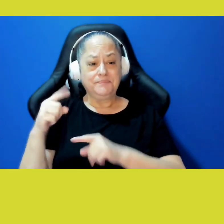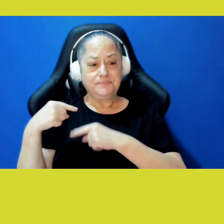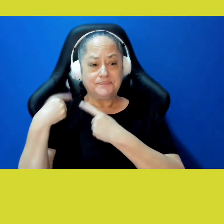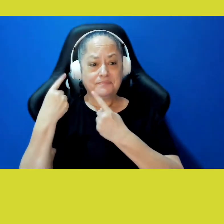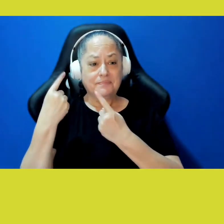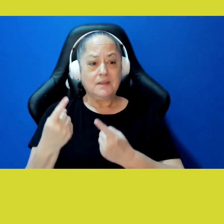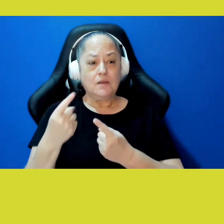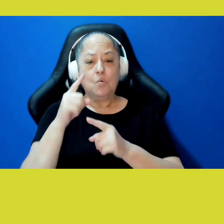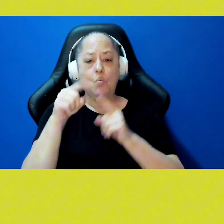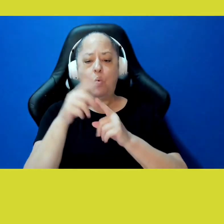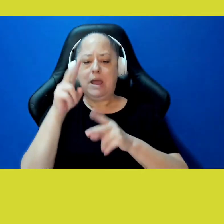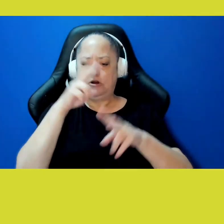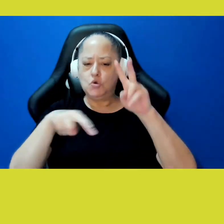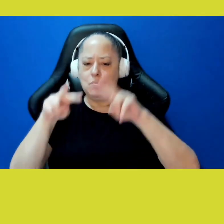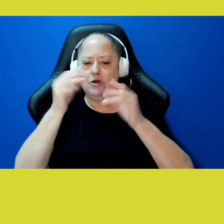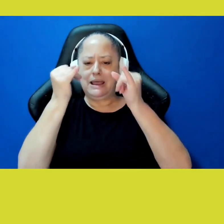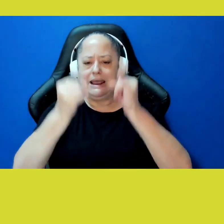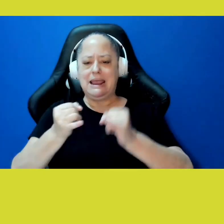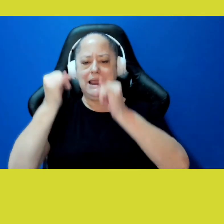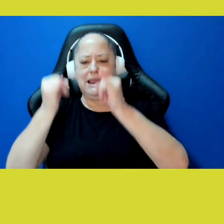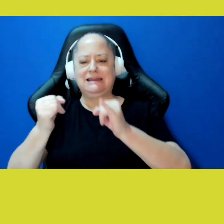you look at individual successes where housing first